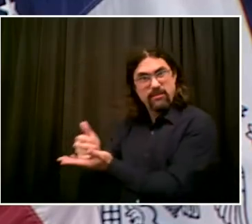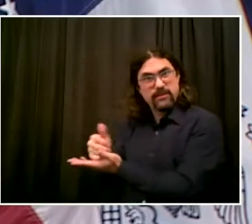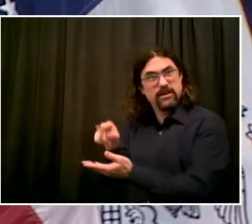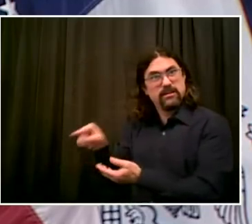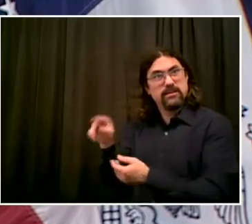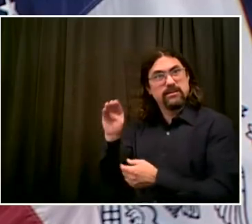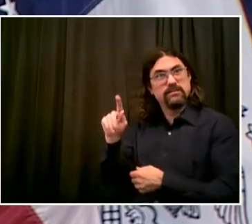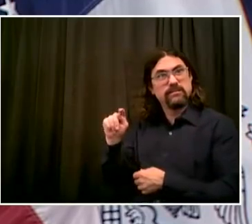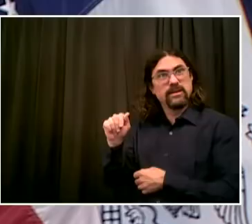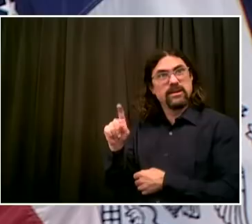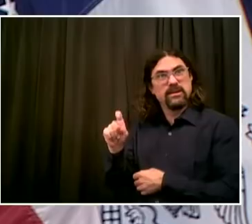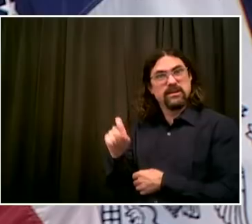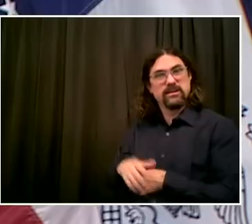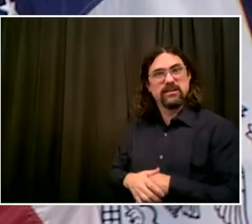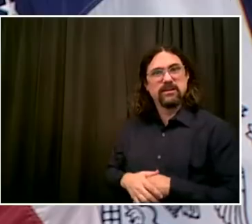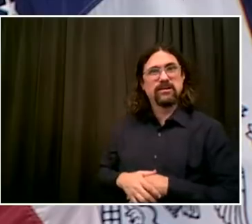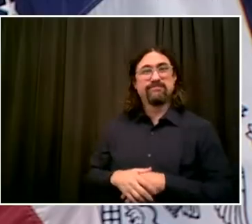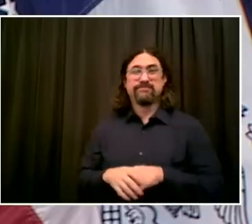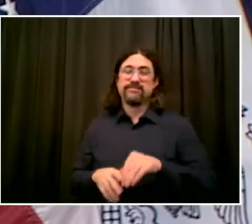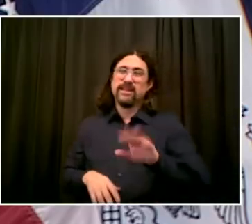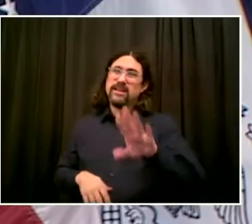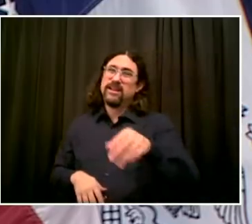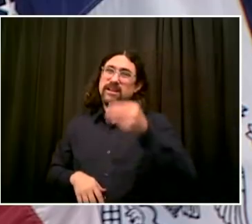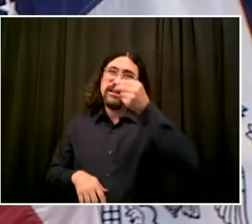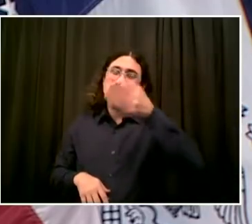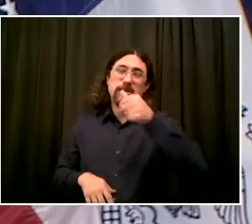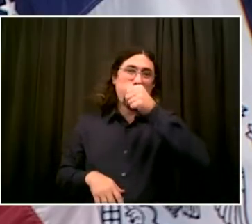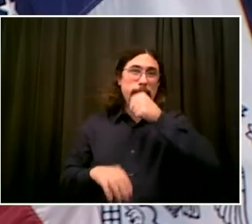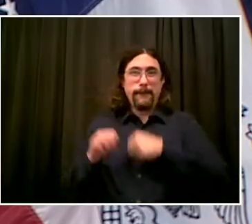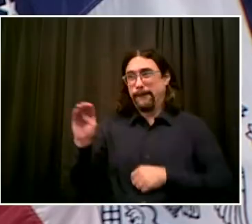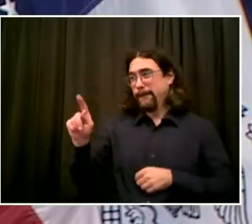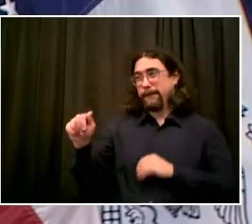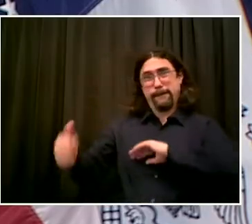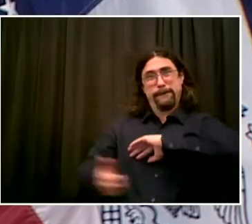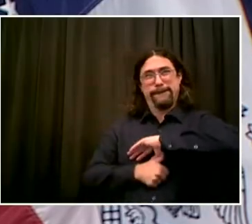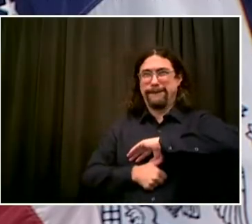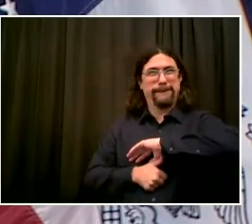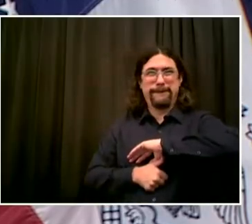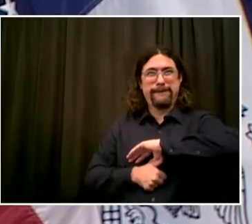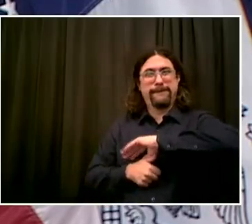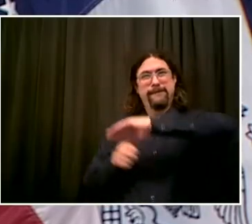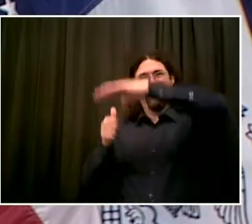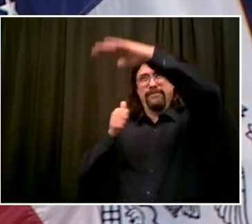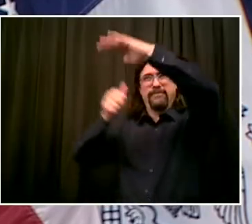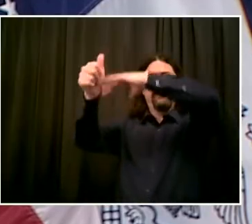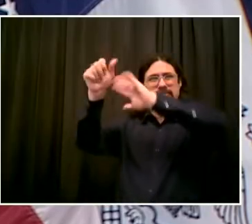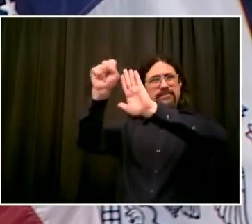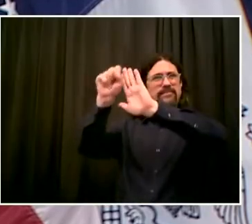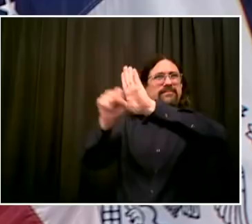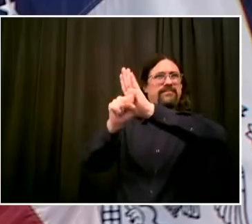TO MITIGATE THAT SHOULD IT HAPPEN?